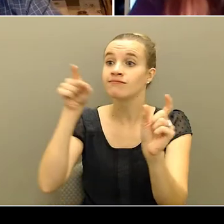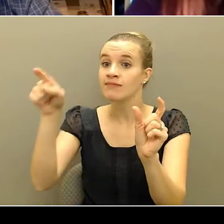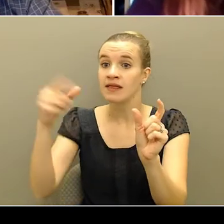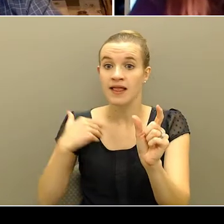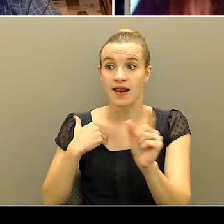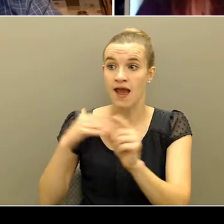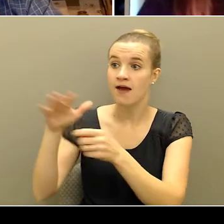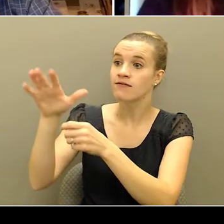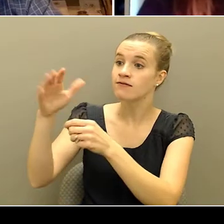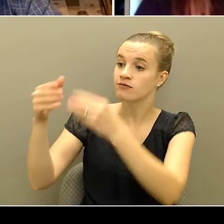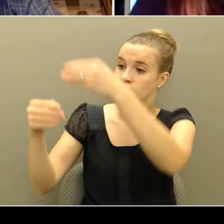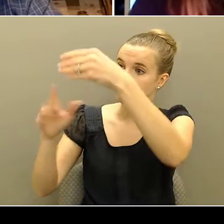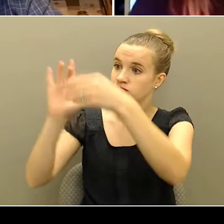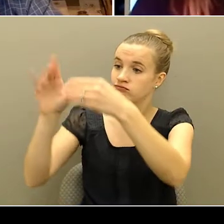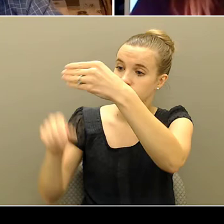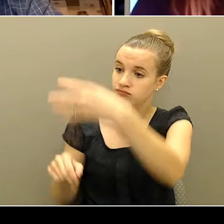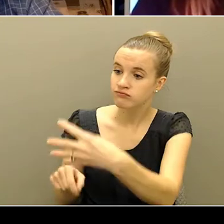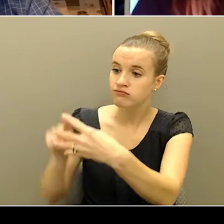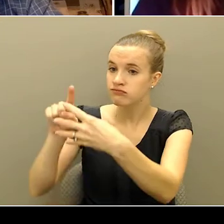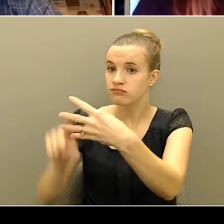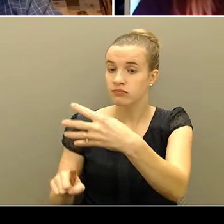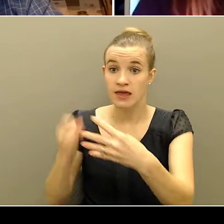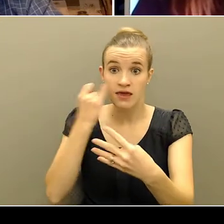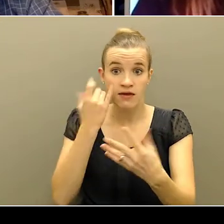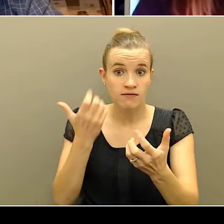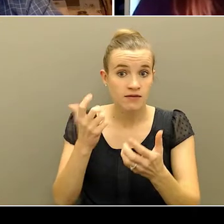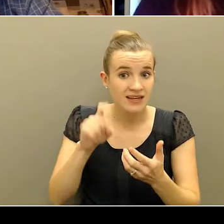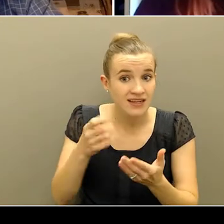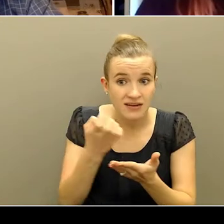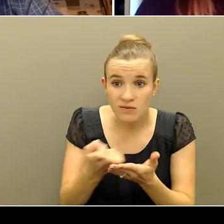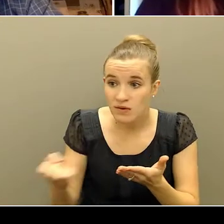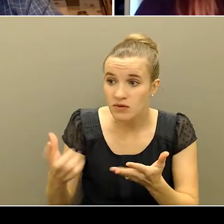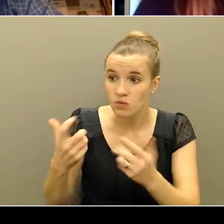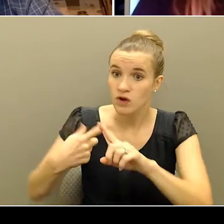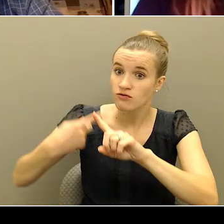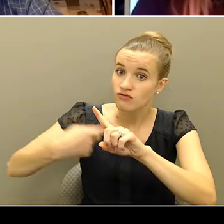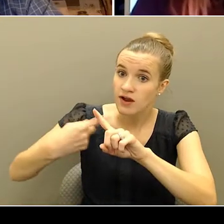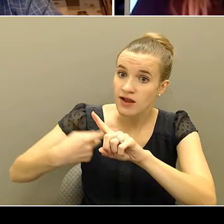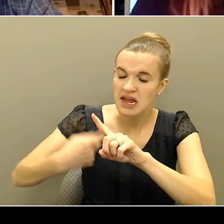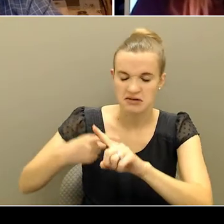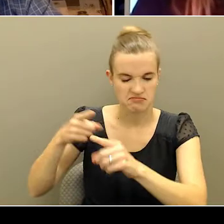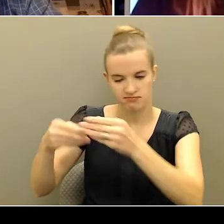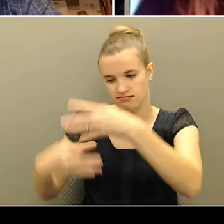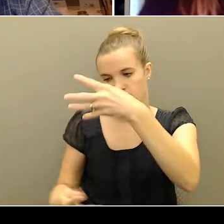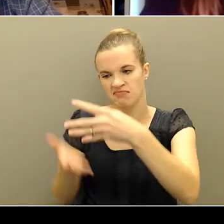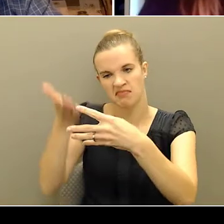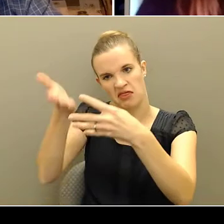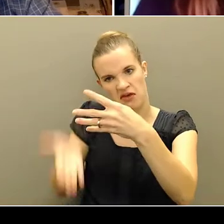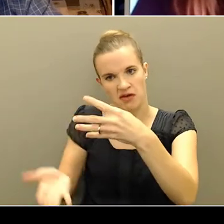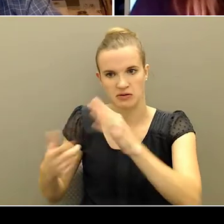are accessible. There's also information about tour companies online as well. So